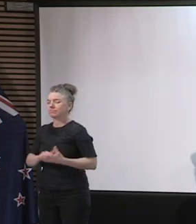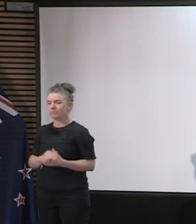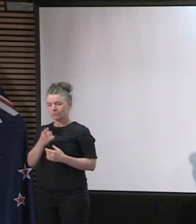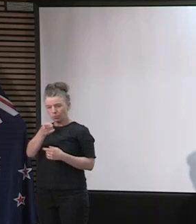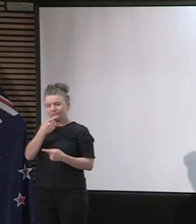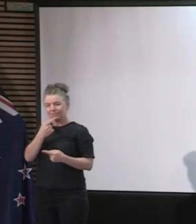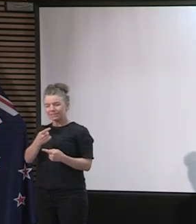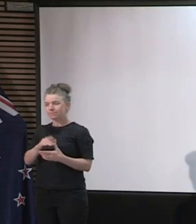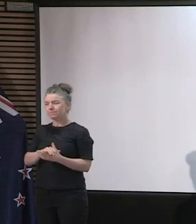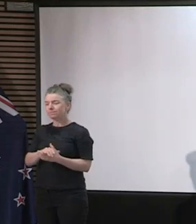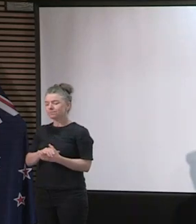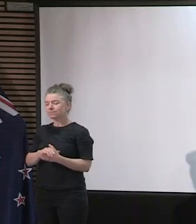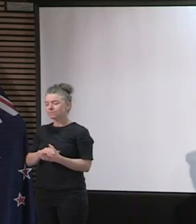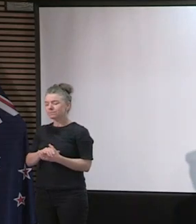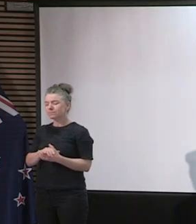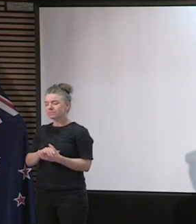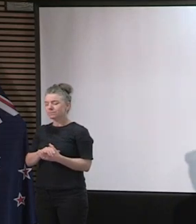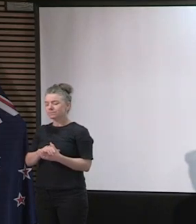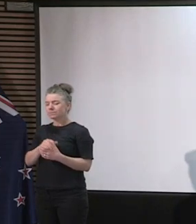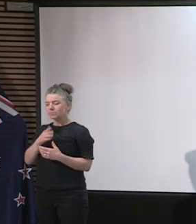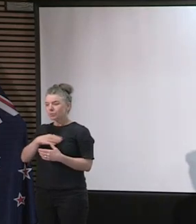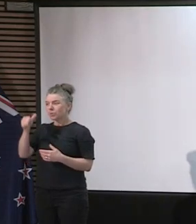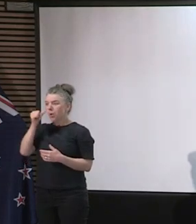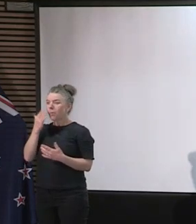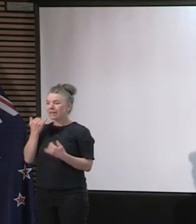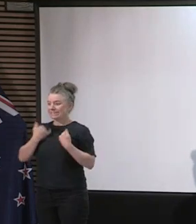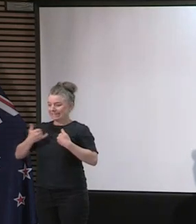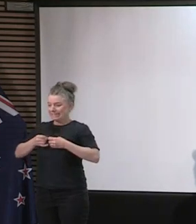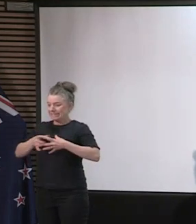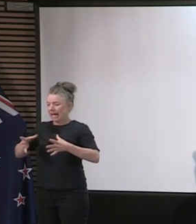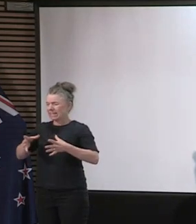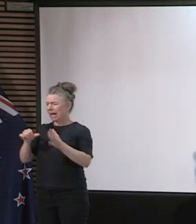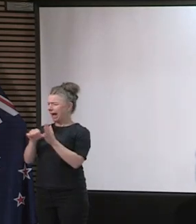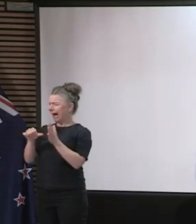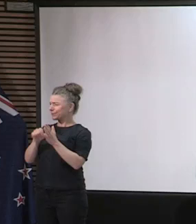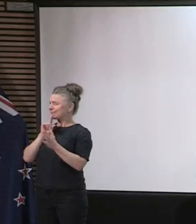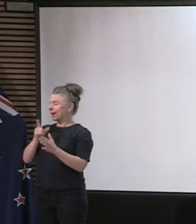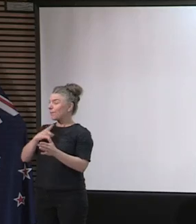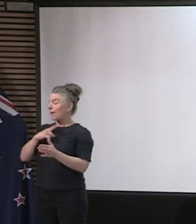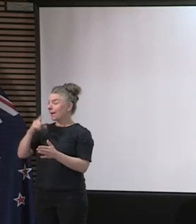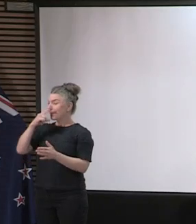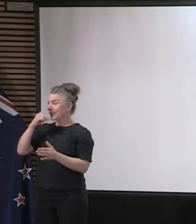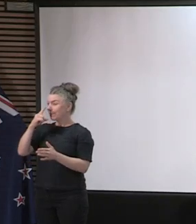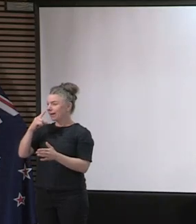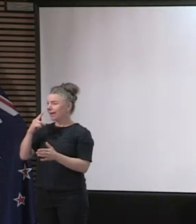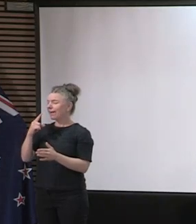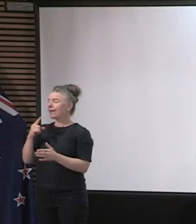working through the I should Kaiers to. For example, one you talked about was understanding exactly when the